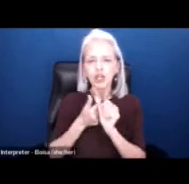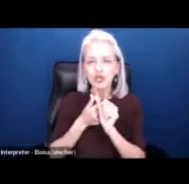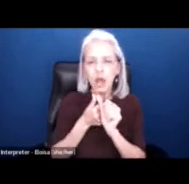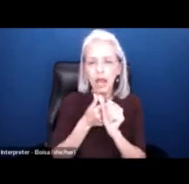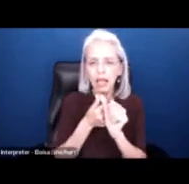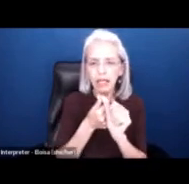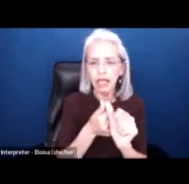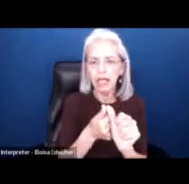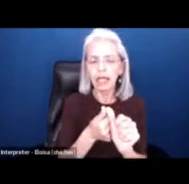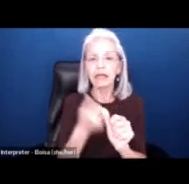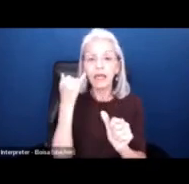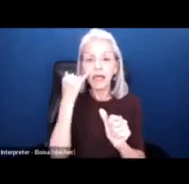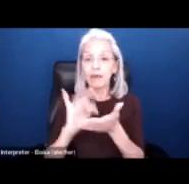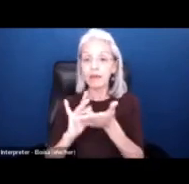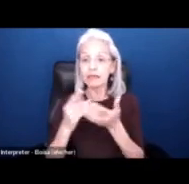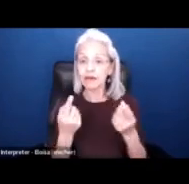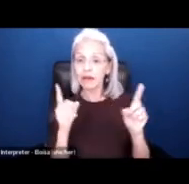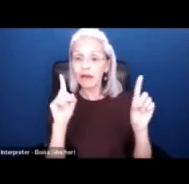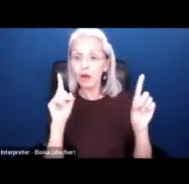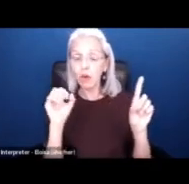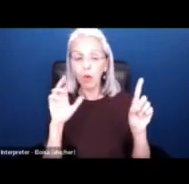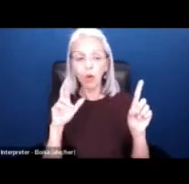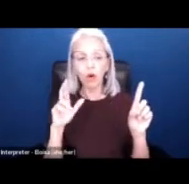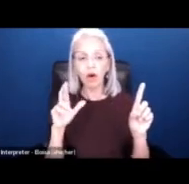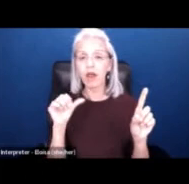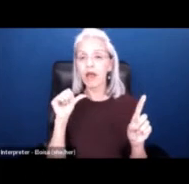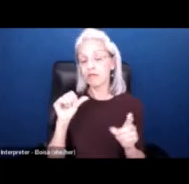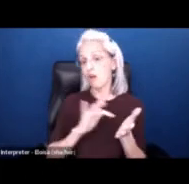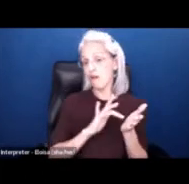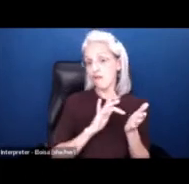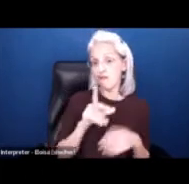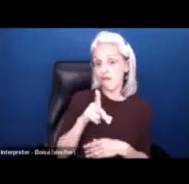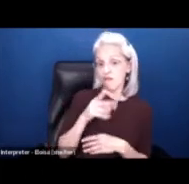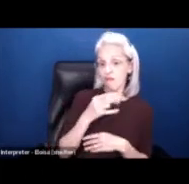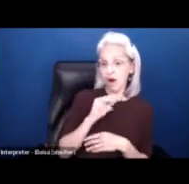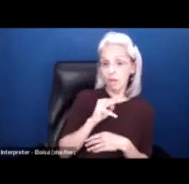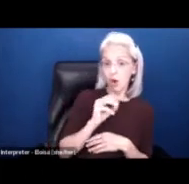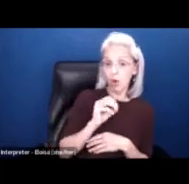efficacy of any medicines or non pharmacologic or non pharmacologic interventions that